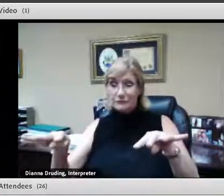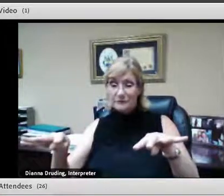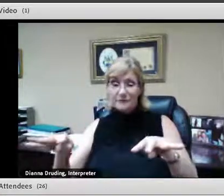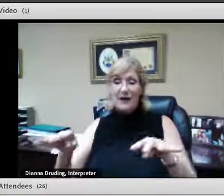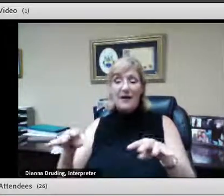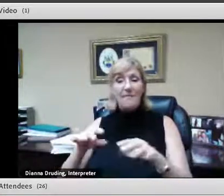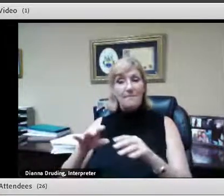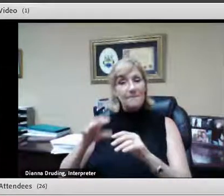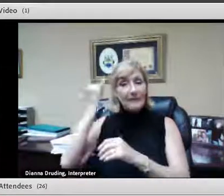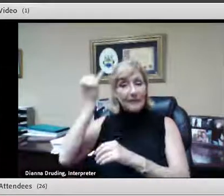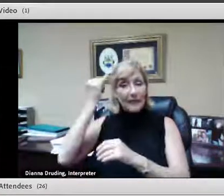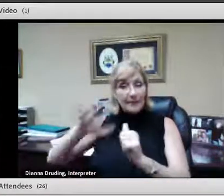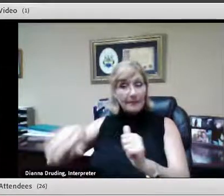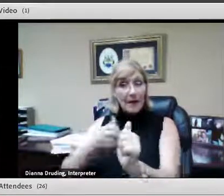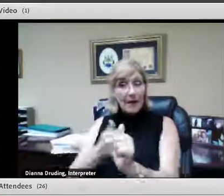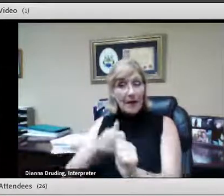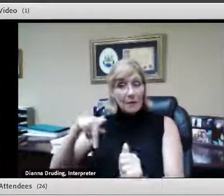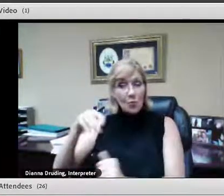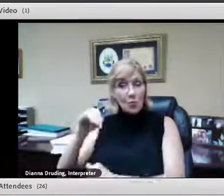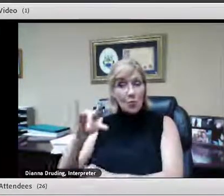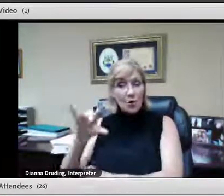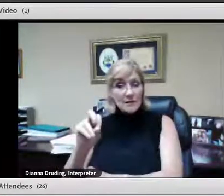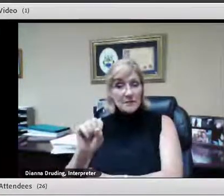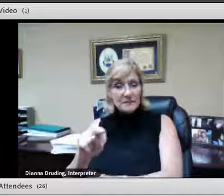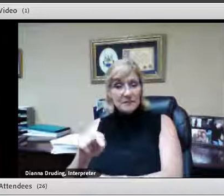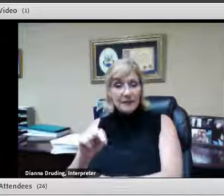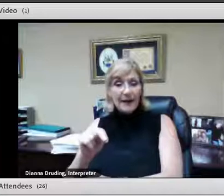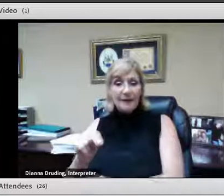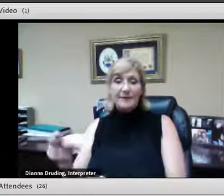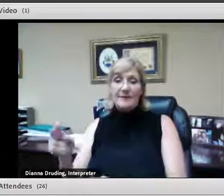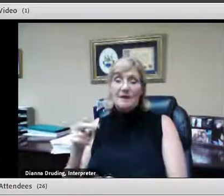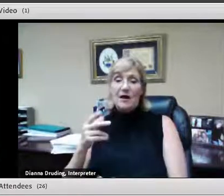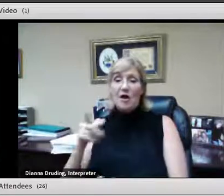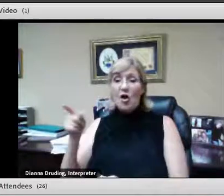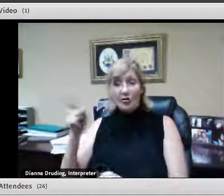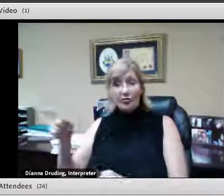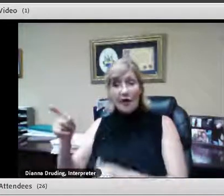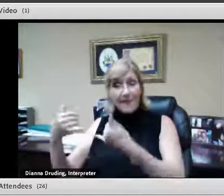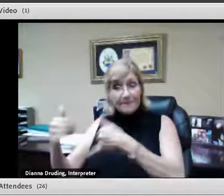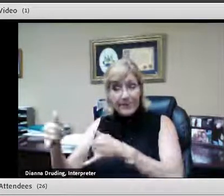is it's an echo-clap game. You play something, and then they play it back.